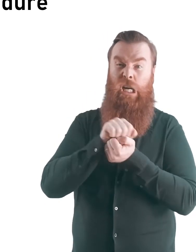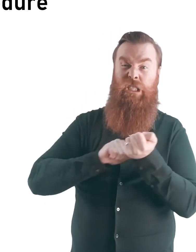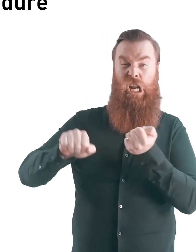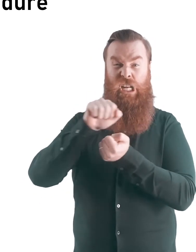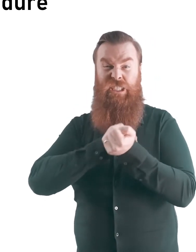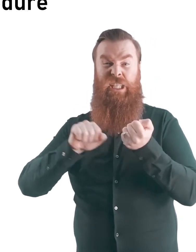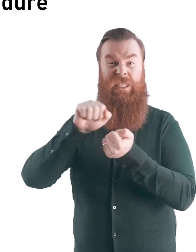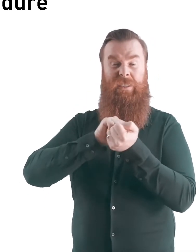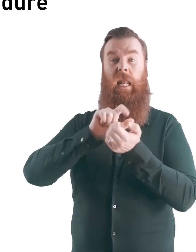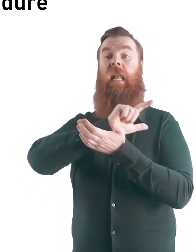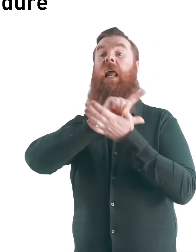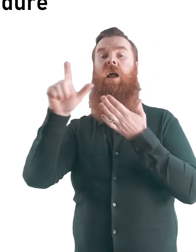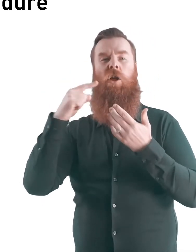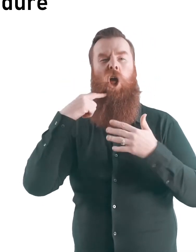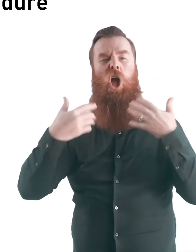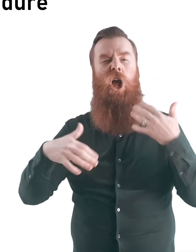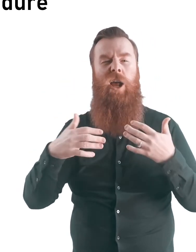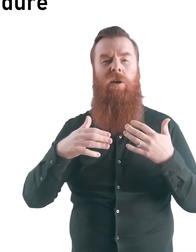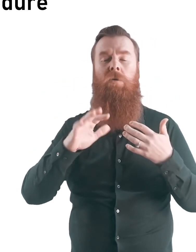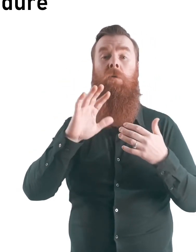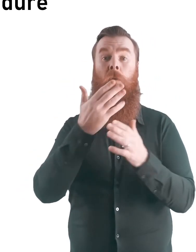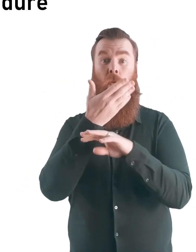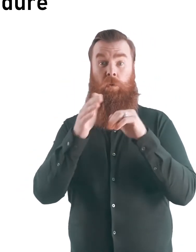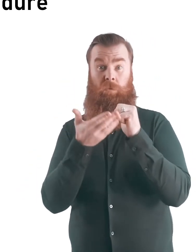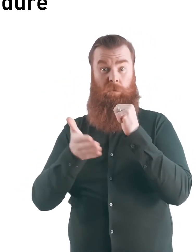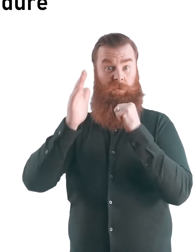New fillings might make the tooth sensitive.